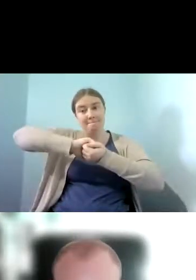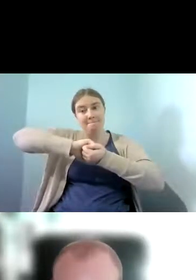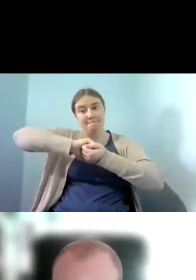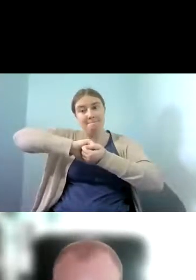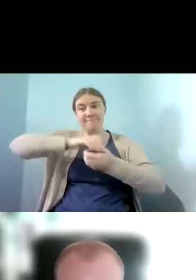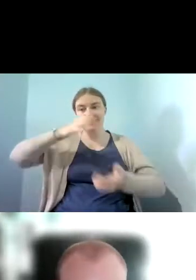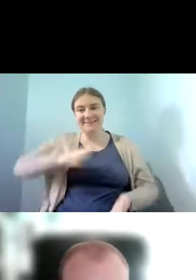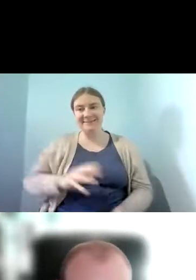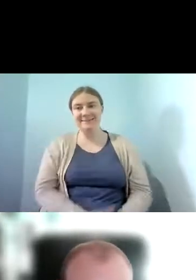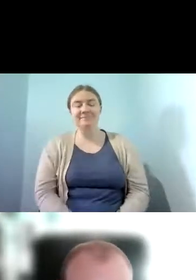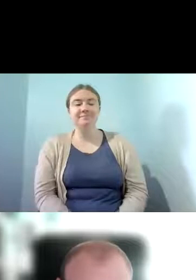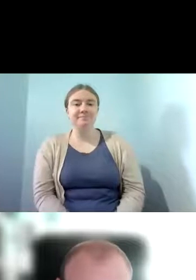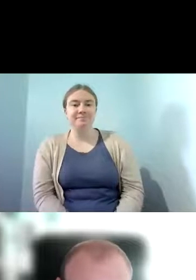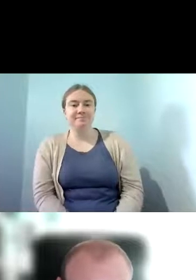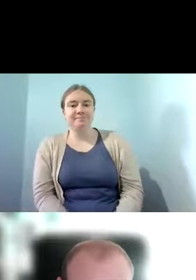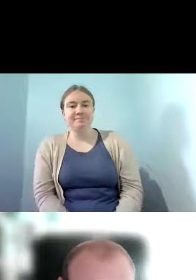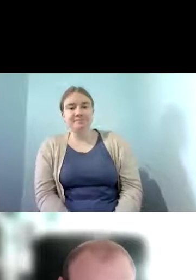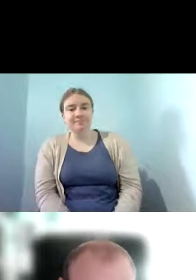the other issue we had during construction was covid 19 is